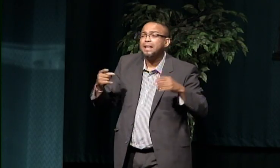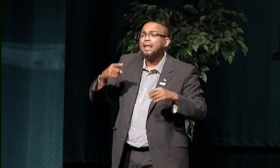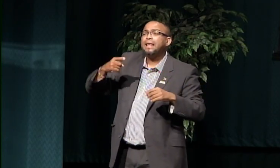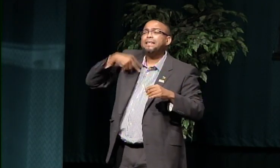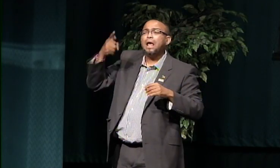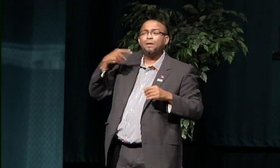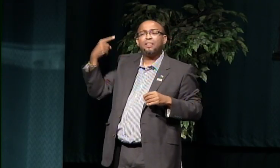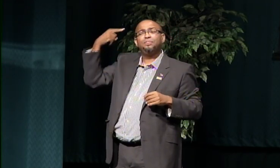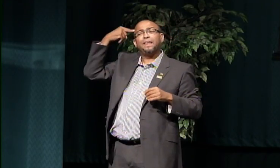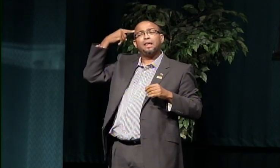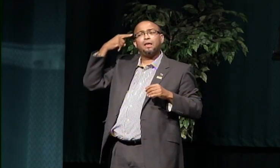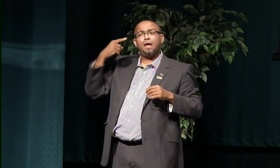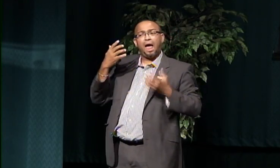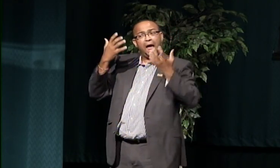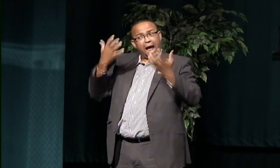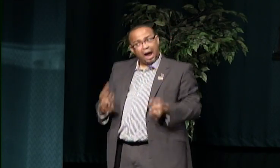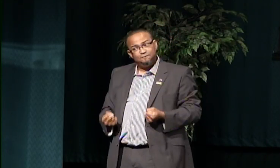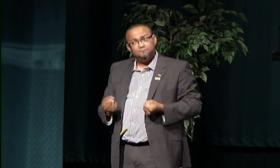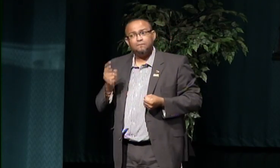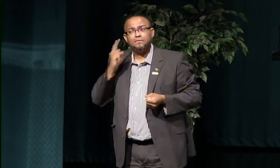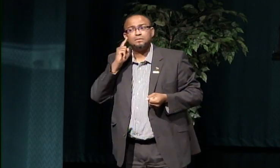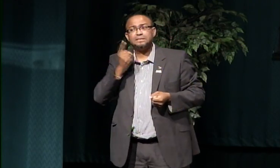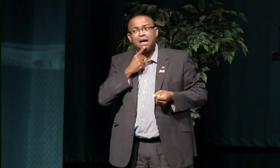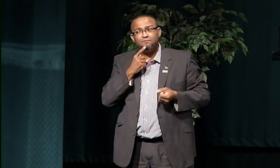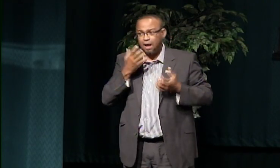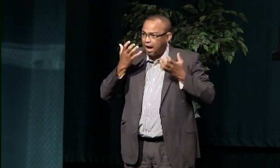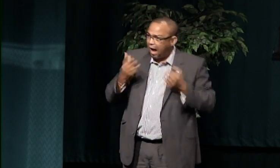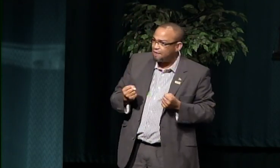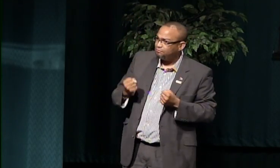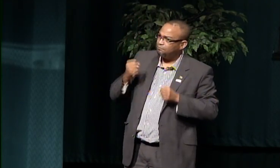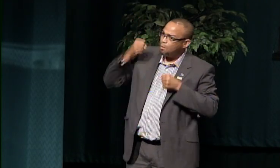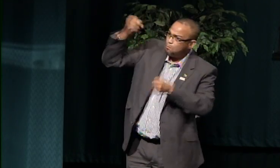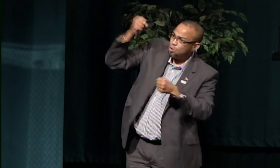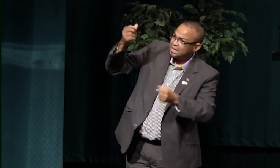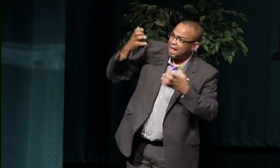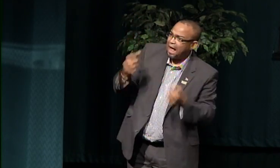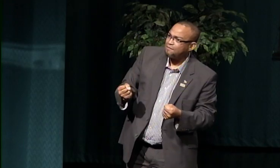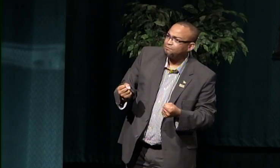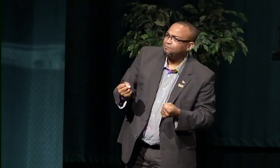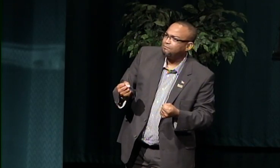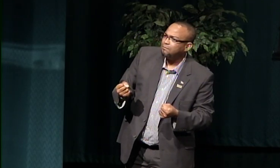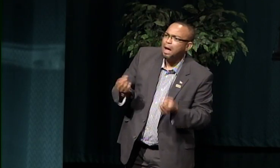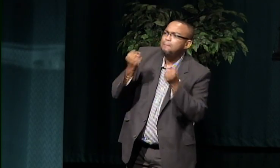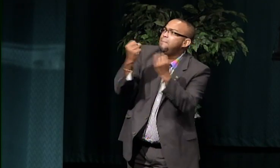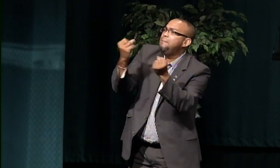And I use that and I share that example with those who can hear.